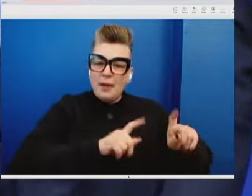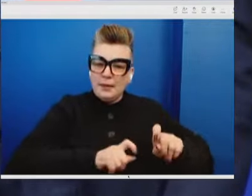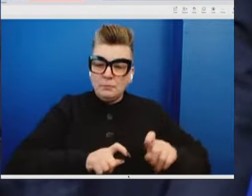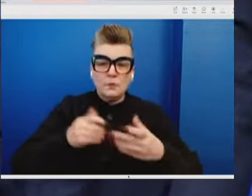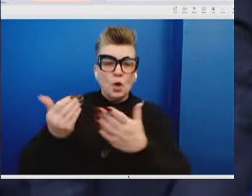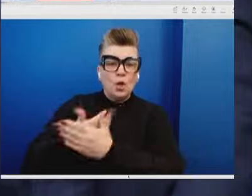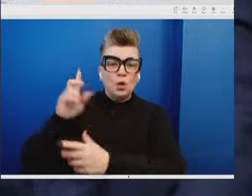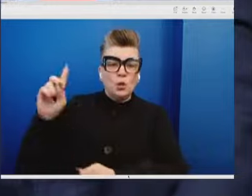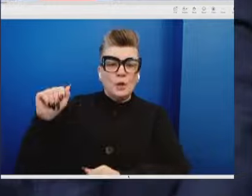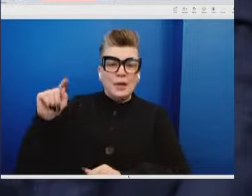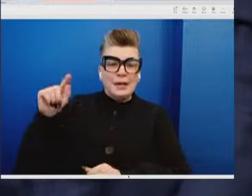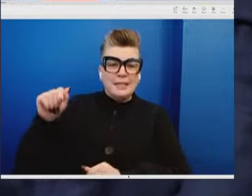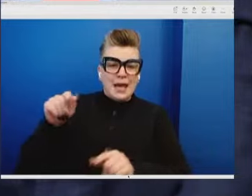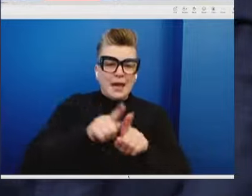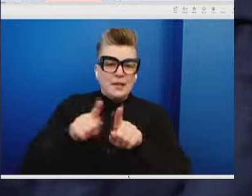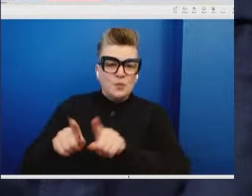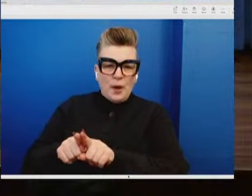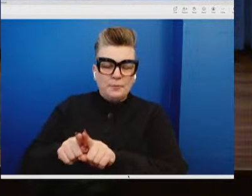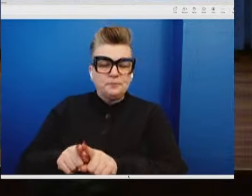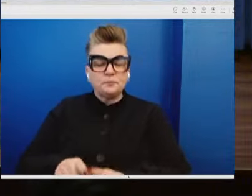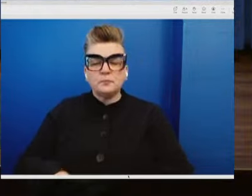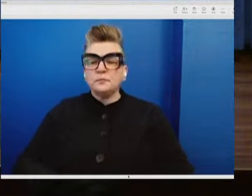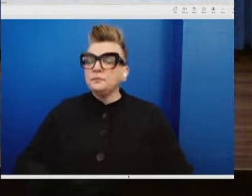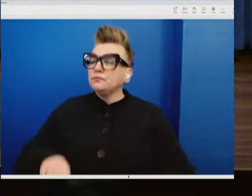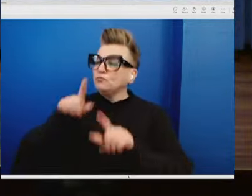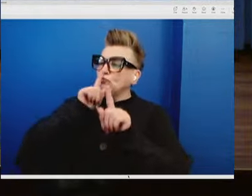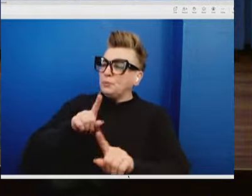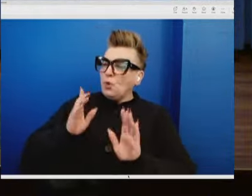Sarah Kliff: Could you talk a little bit about the possible data sources? And I'm curious,